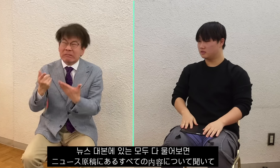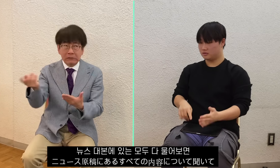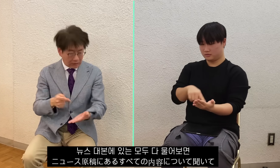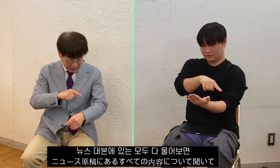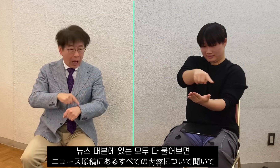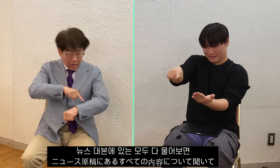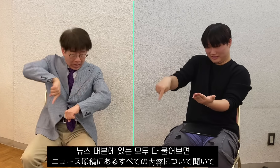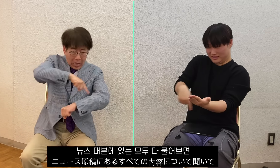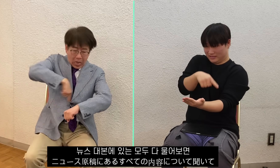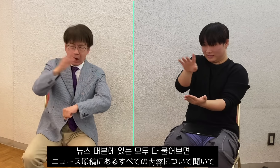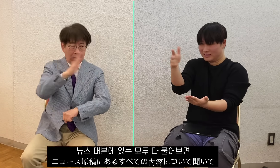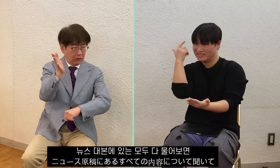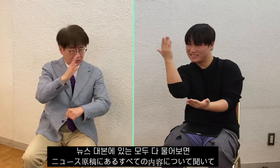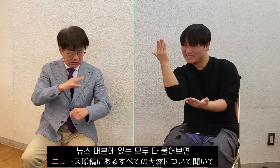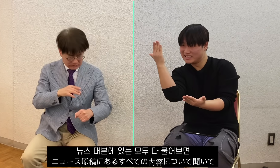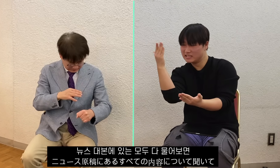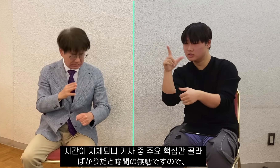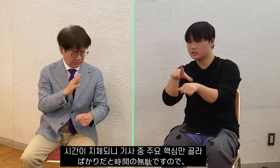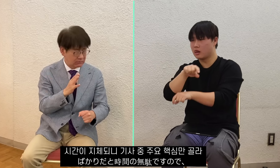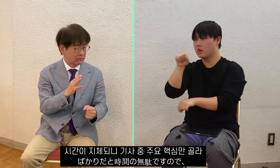It takes time to ask everything in the news script,